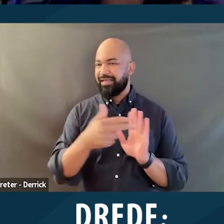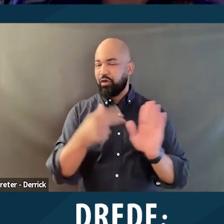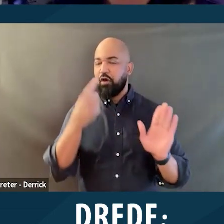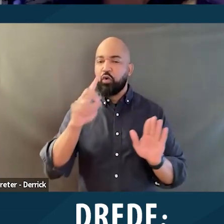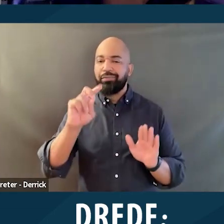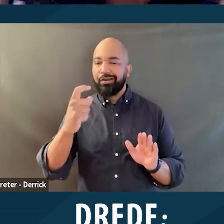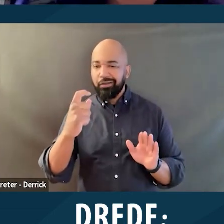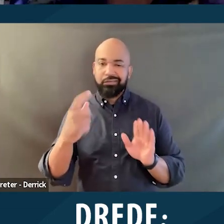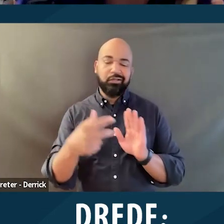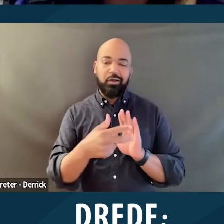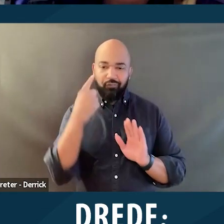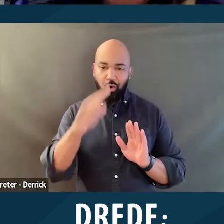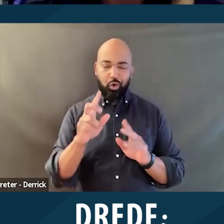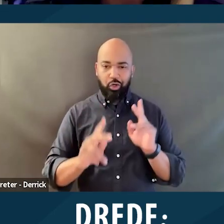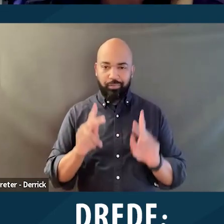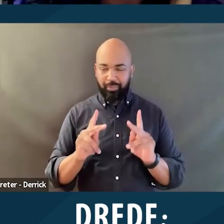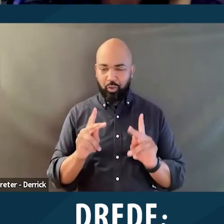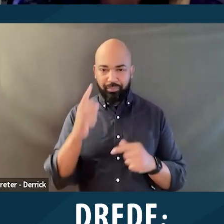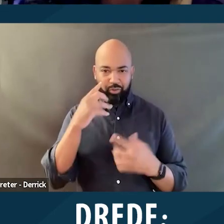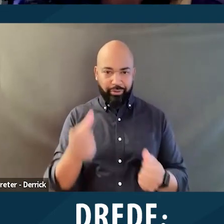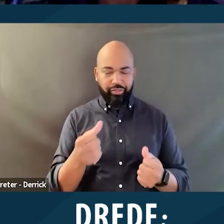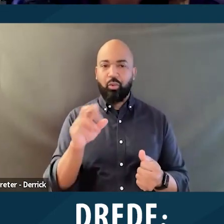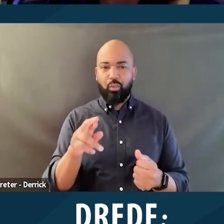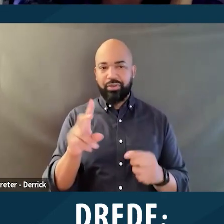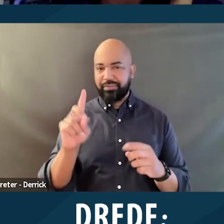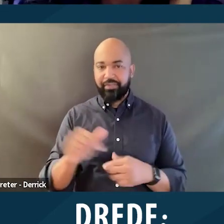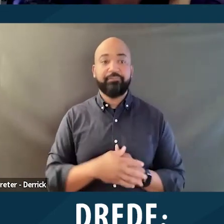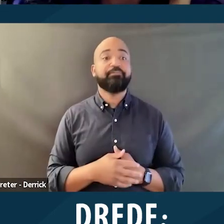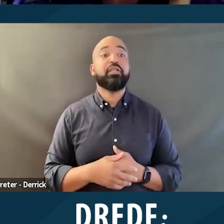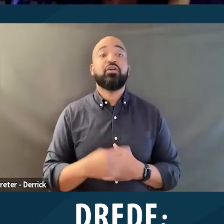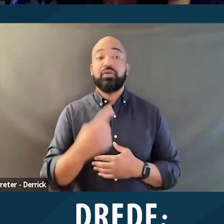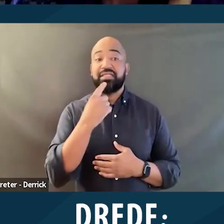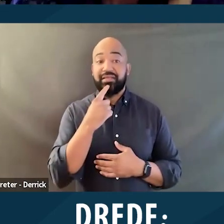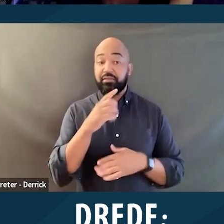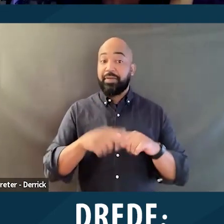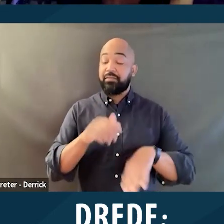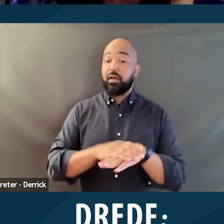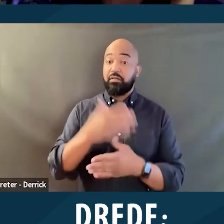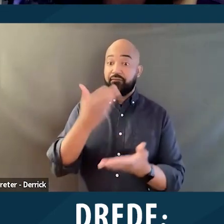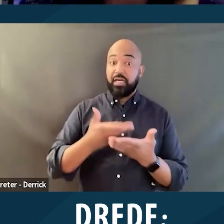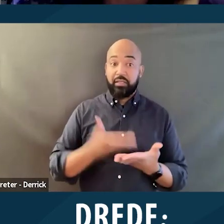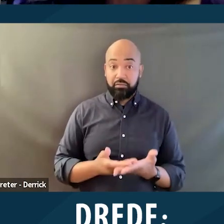the book that psychiatrists and psychologists use, it's called the DSM, that gender dysphoria